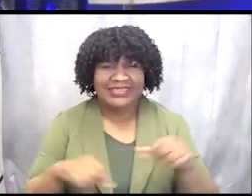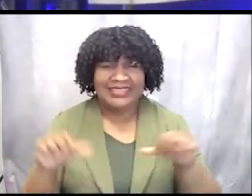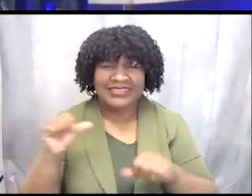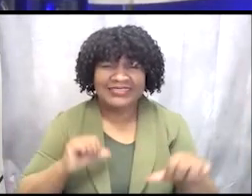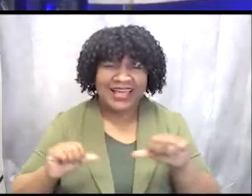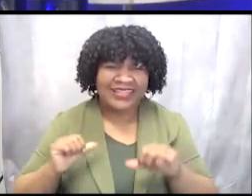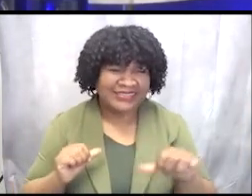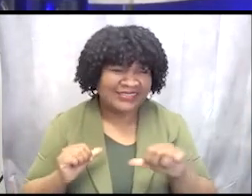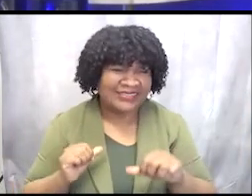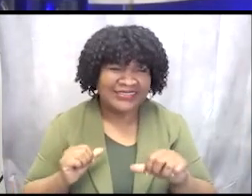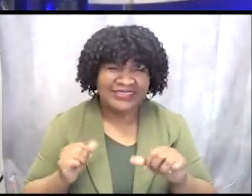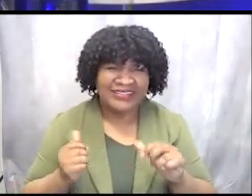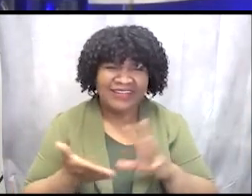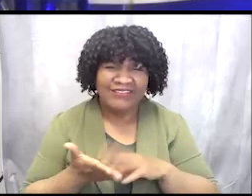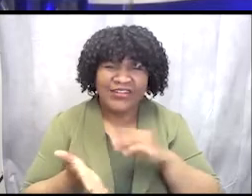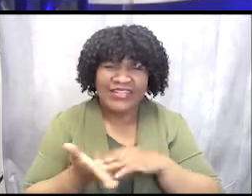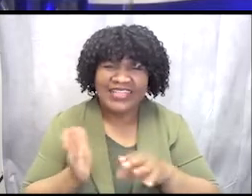of learning and development.